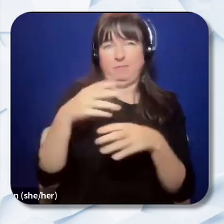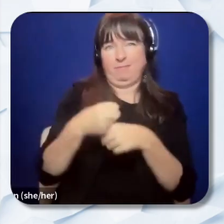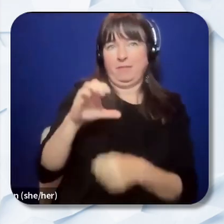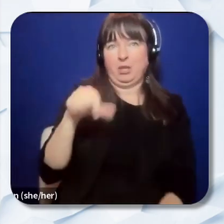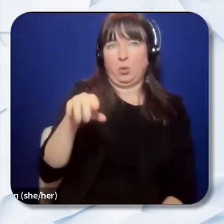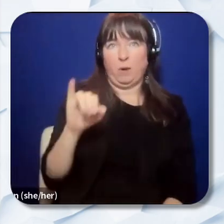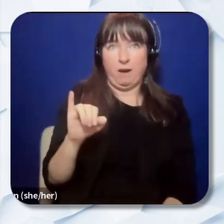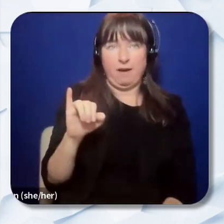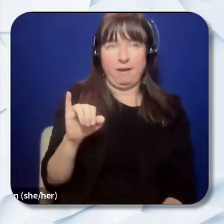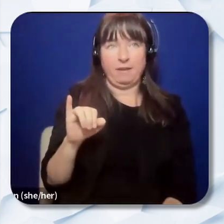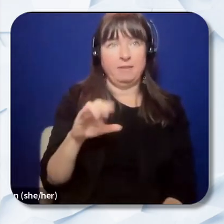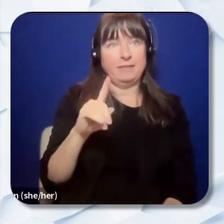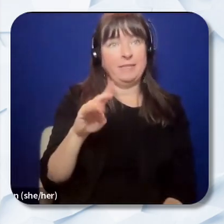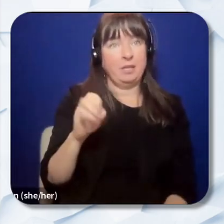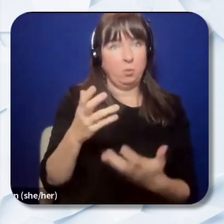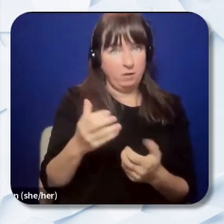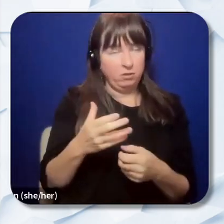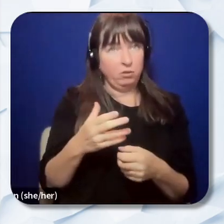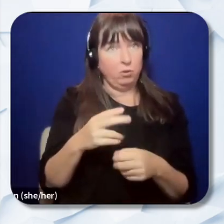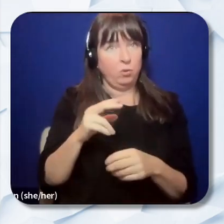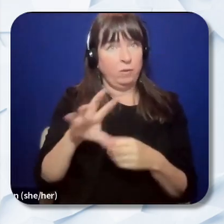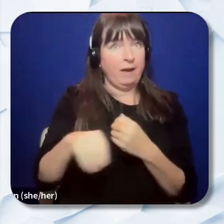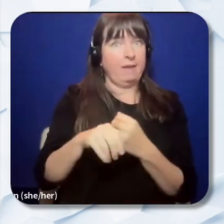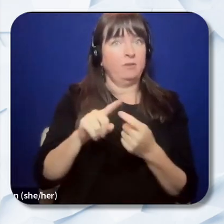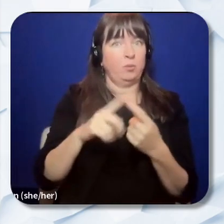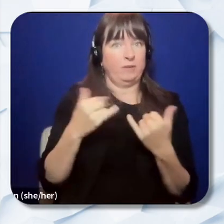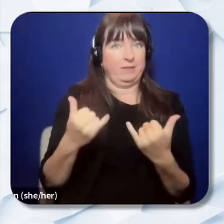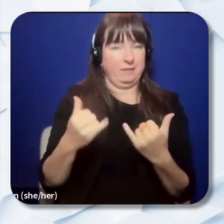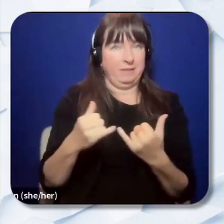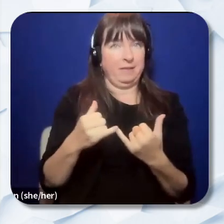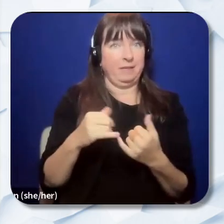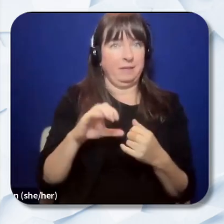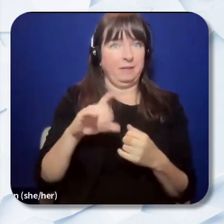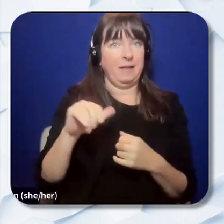build on the state's existing CLASS capacity throughout the implementation process. The